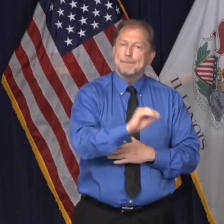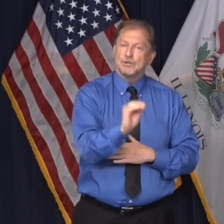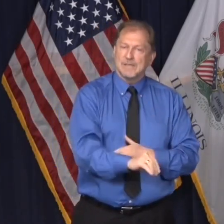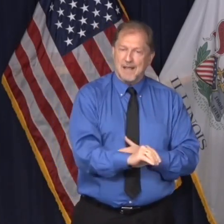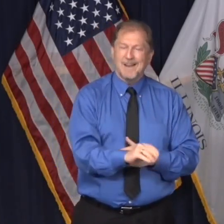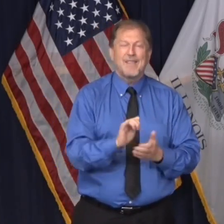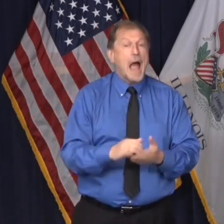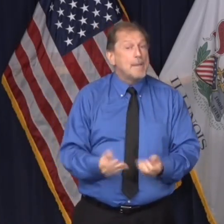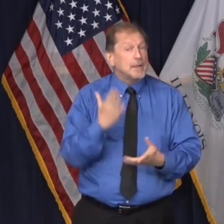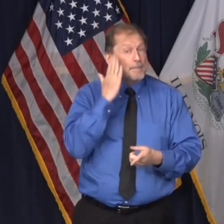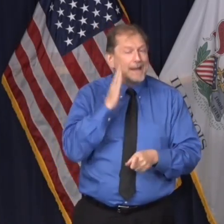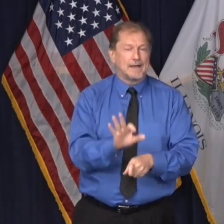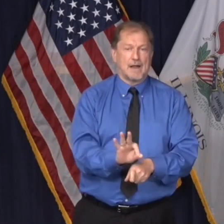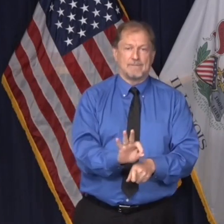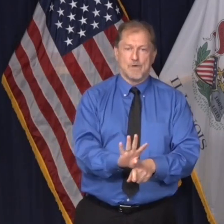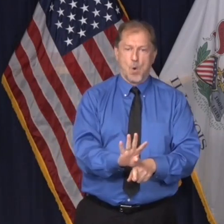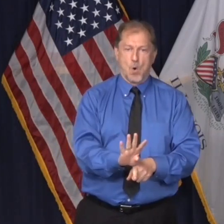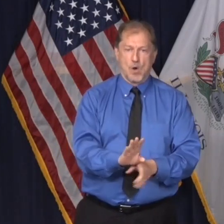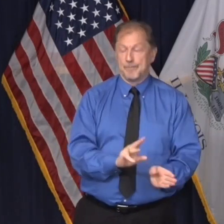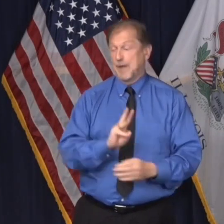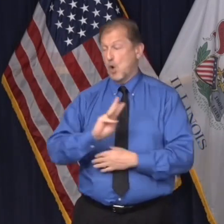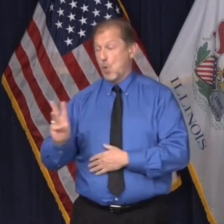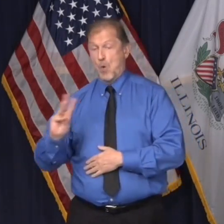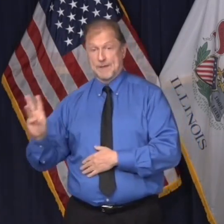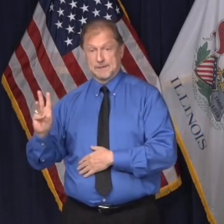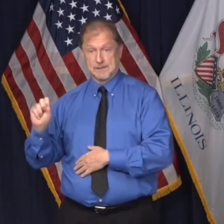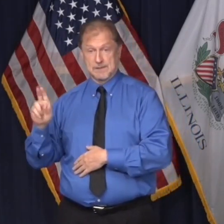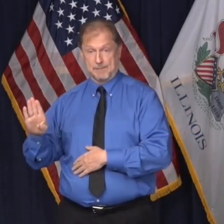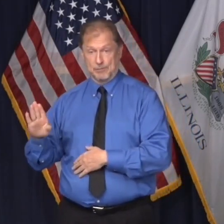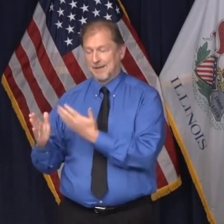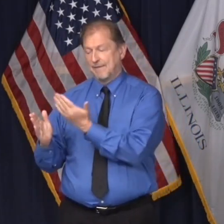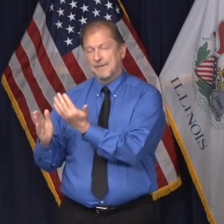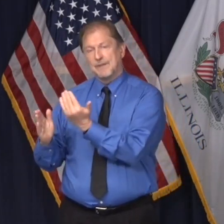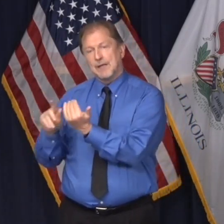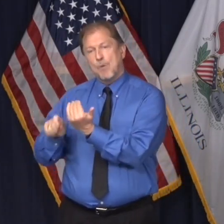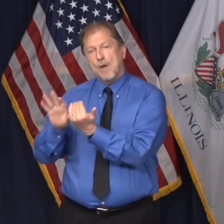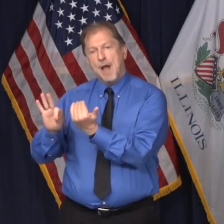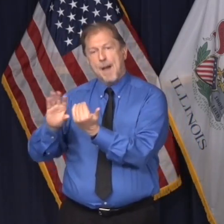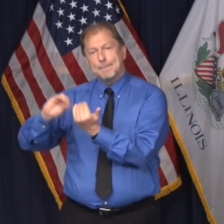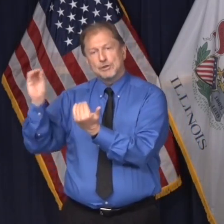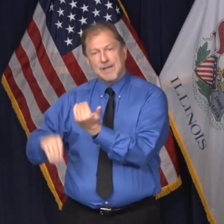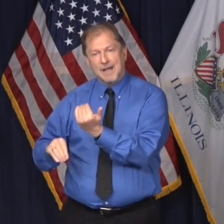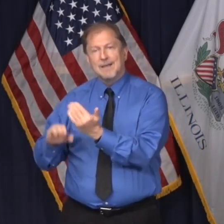THAT'S 186 ACTUAL BEDS. IN THE SOUTHWEST SUBURBS 17.9%